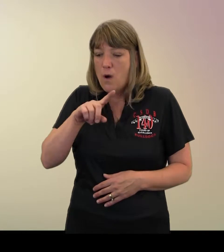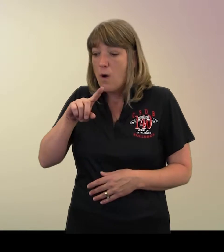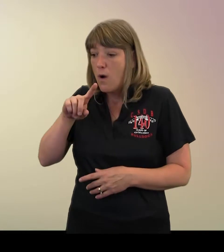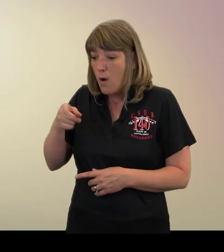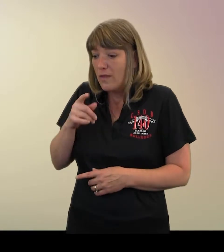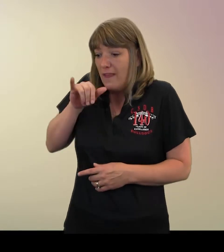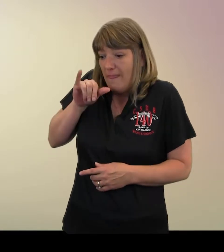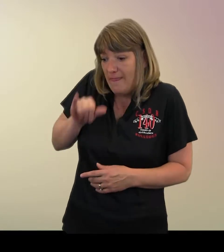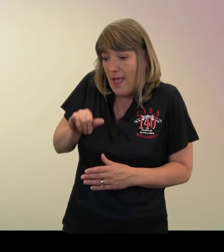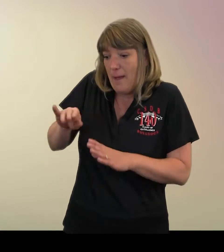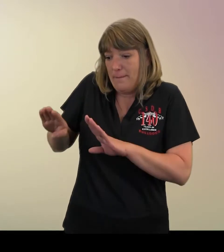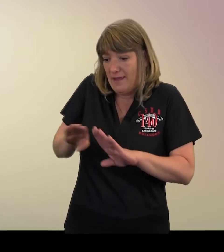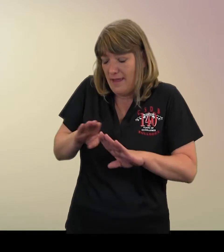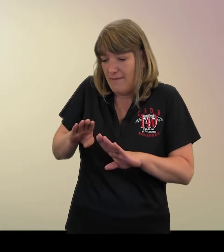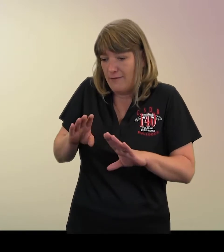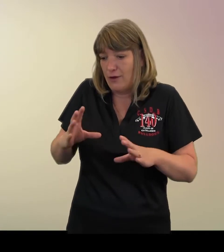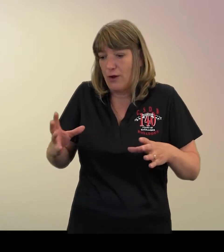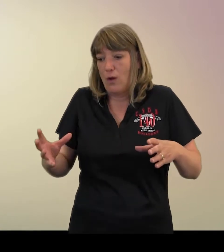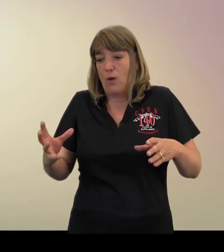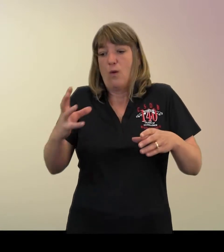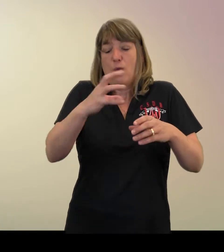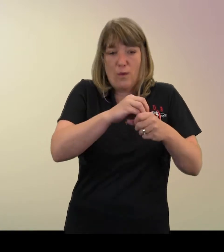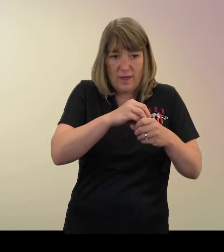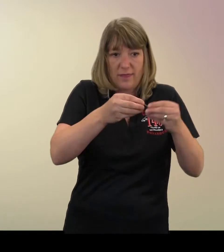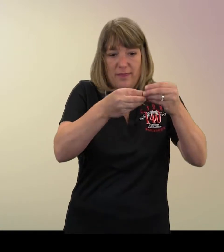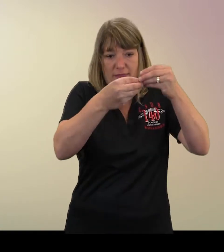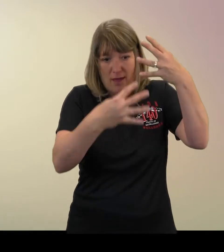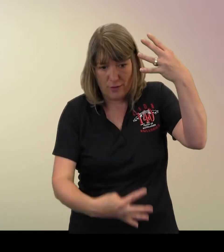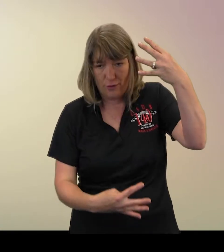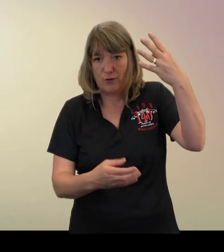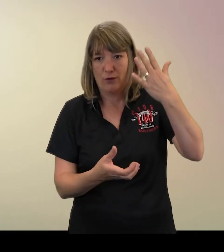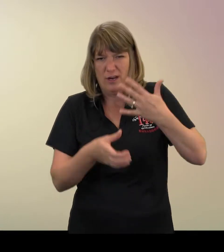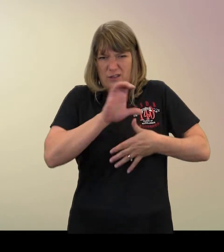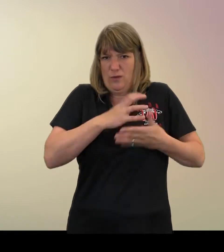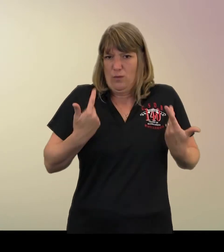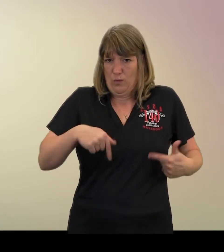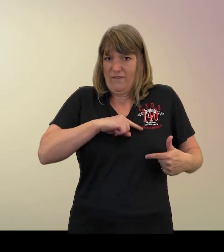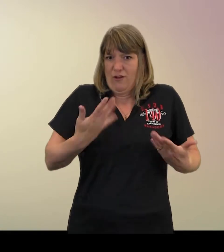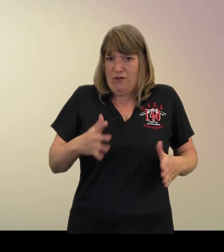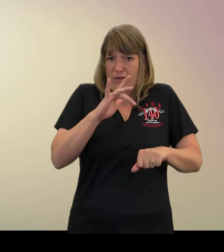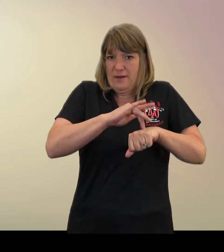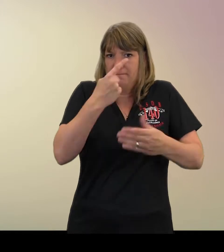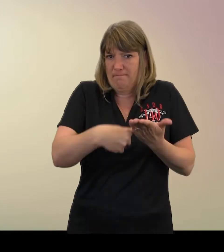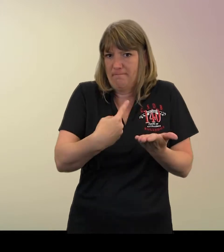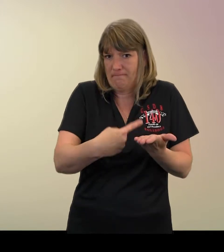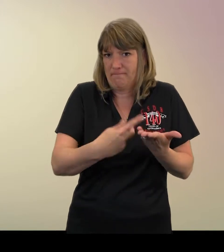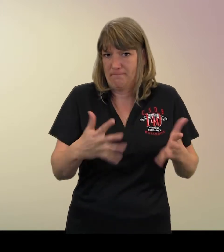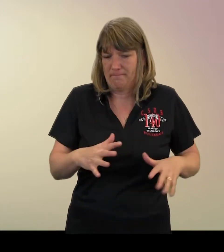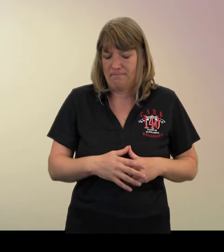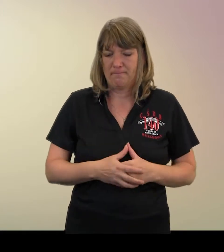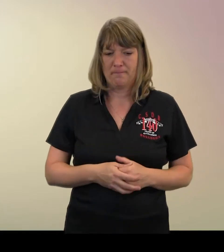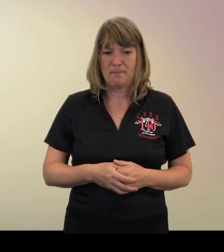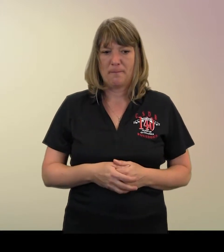behaviors are present with the additional criteria that we've already talked about.